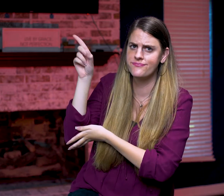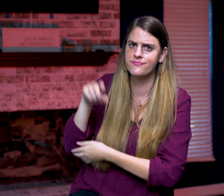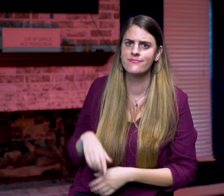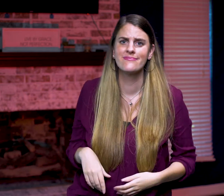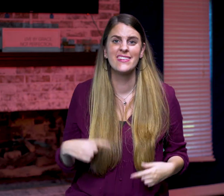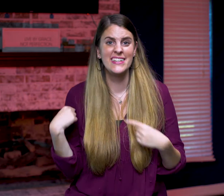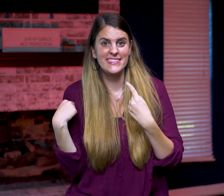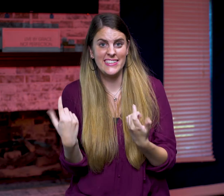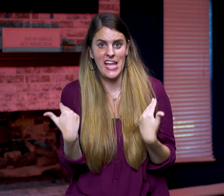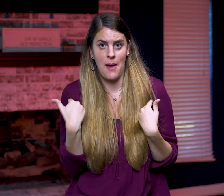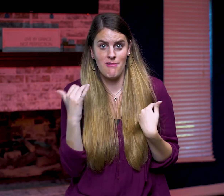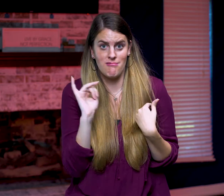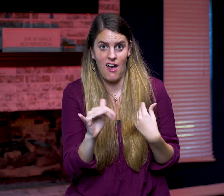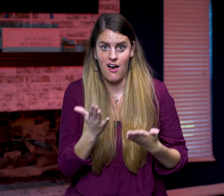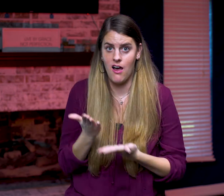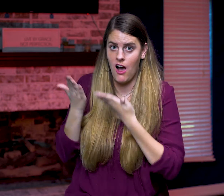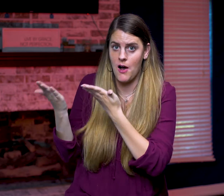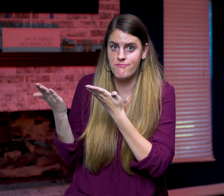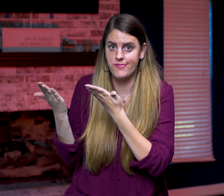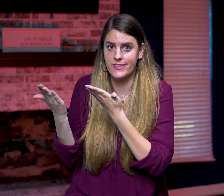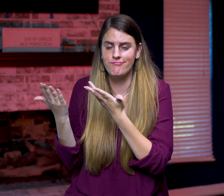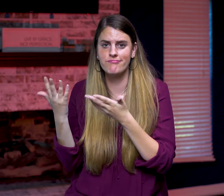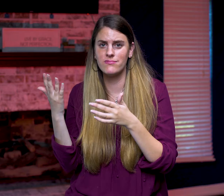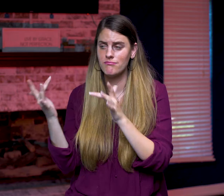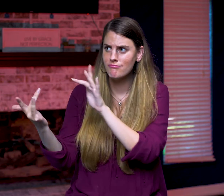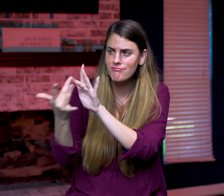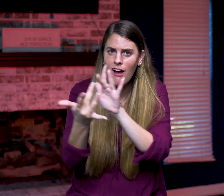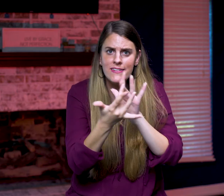And since having that offering come into contact